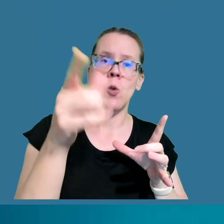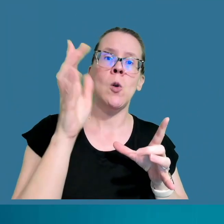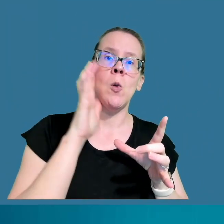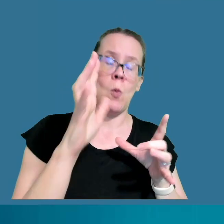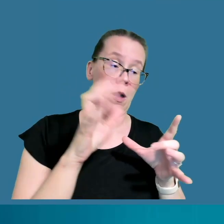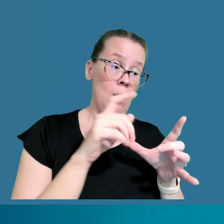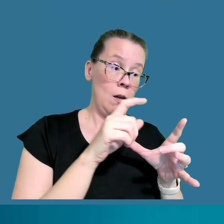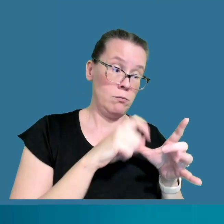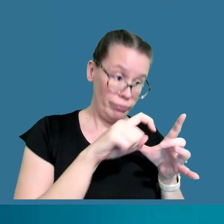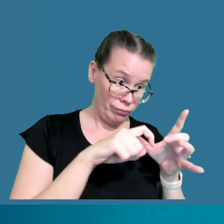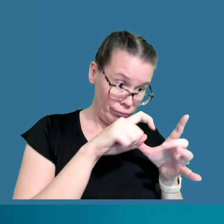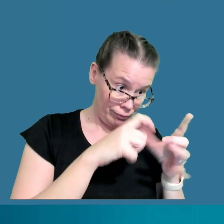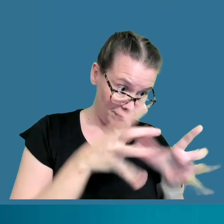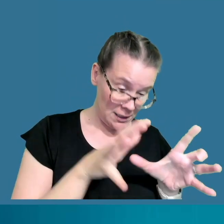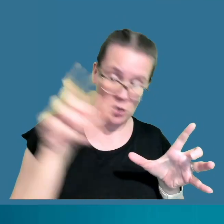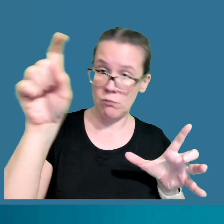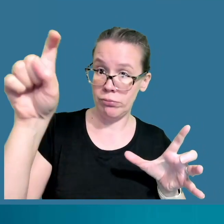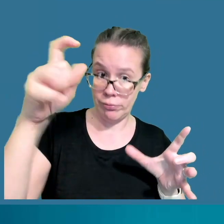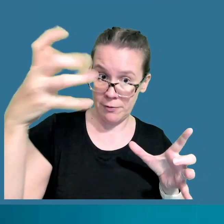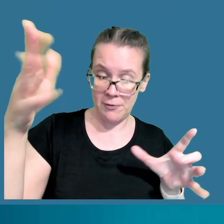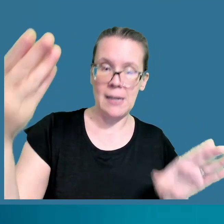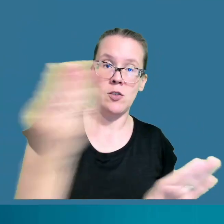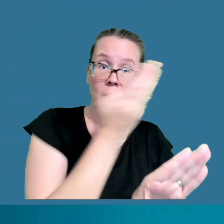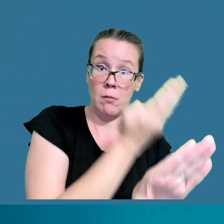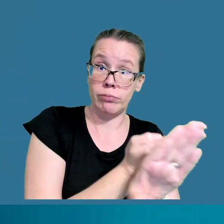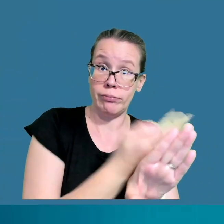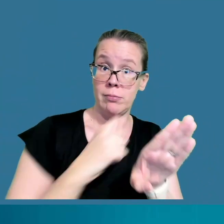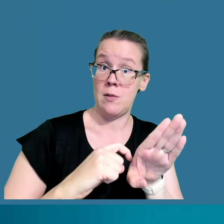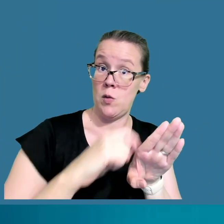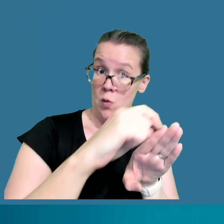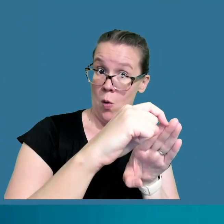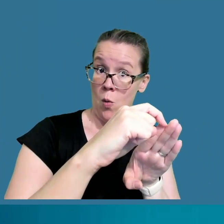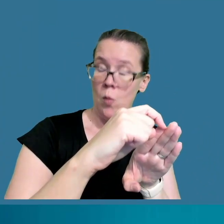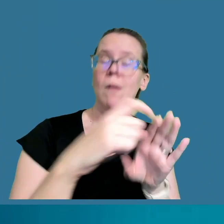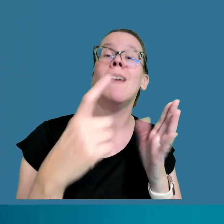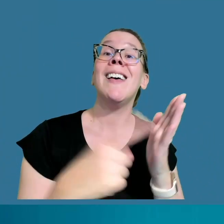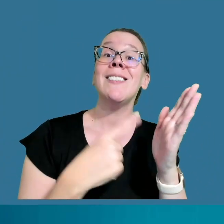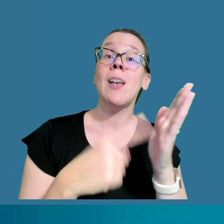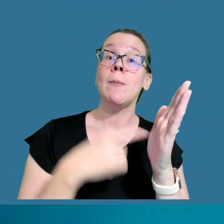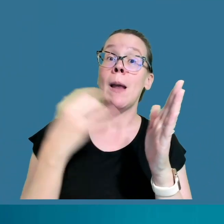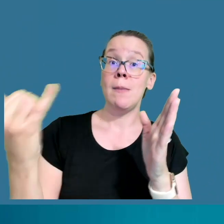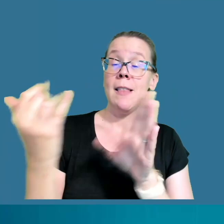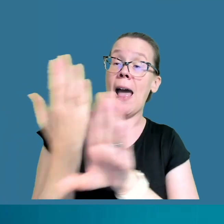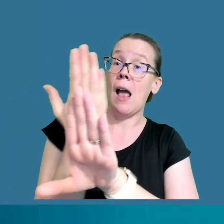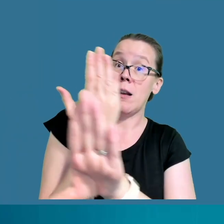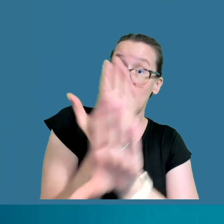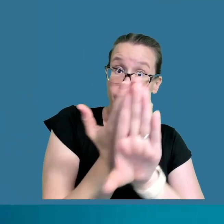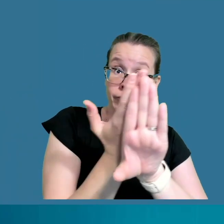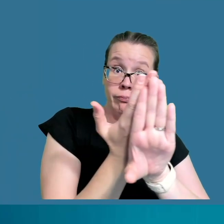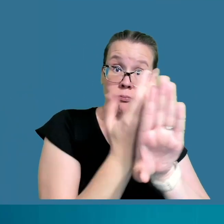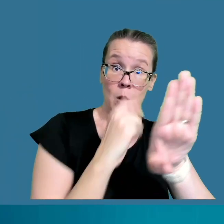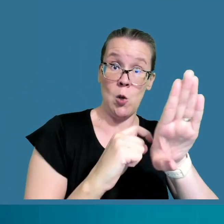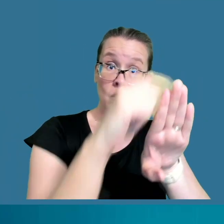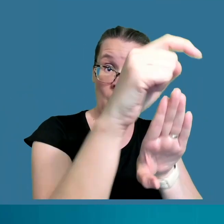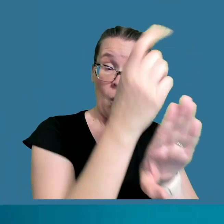segment pattern, and so now it's time to sew that border on or sew the pattern pieces together.